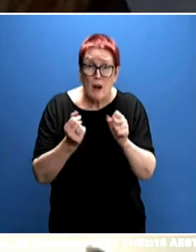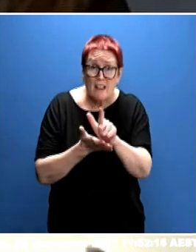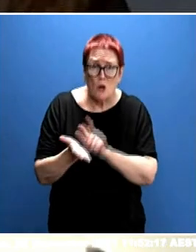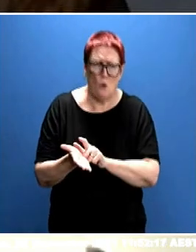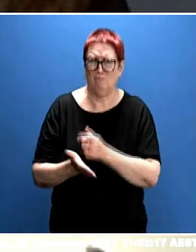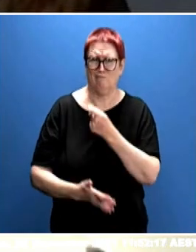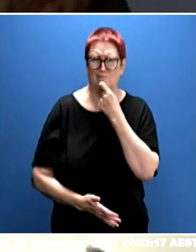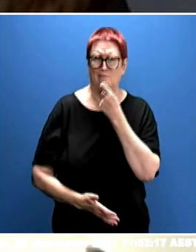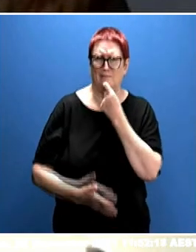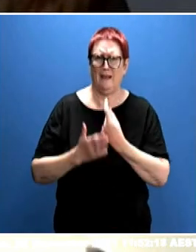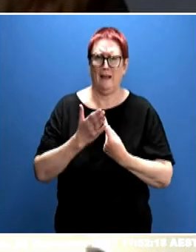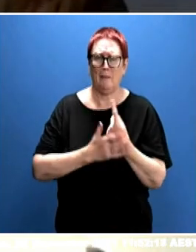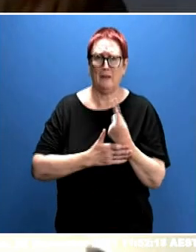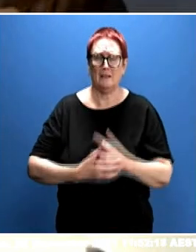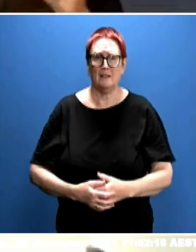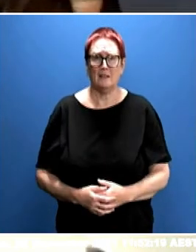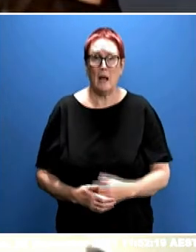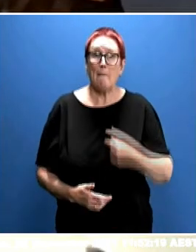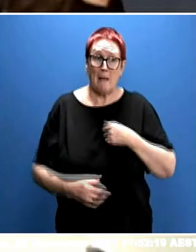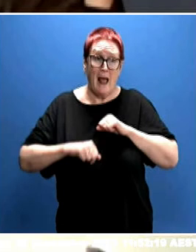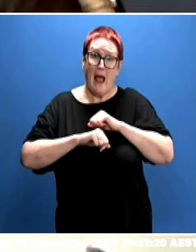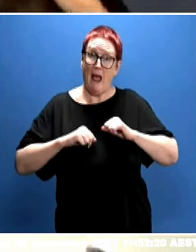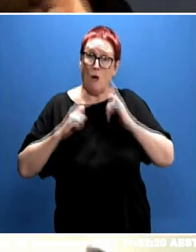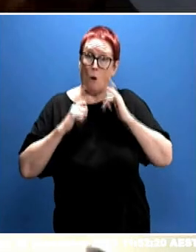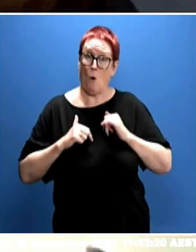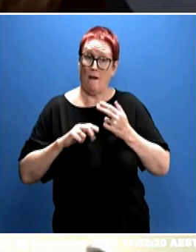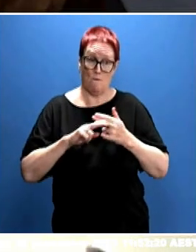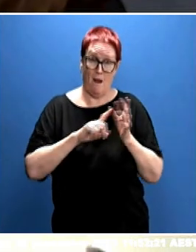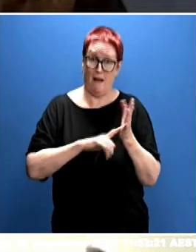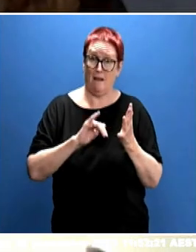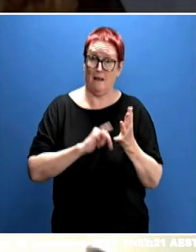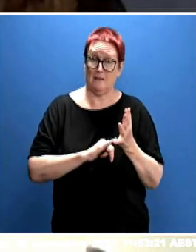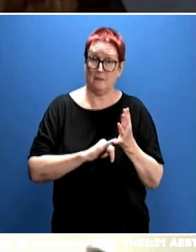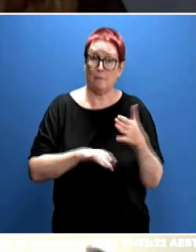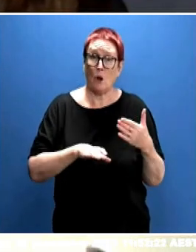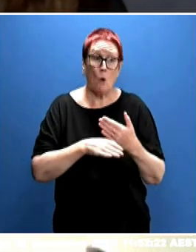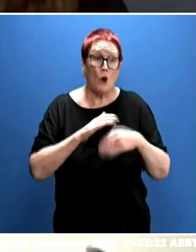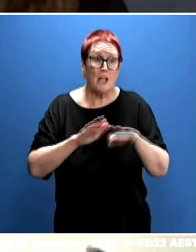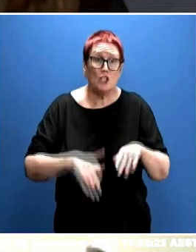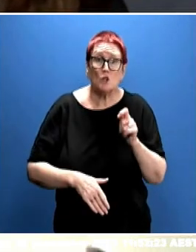But our lawyers practicing in criminal law in the Children's Court come across